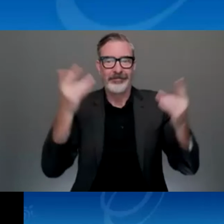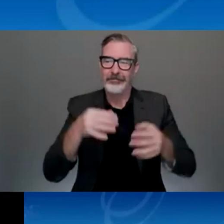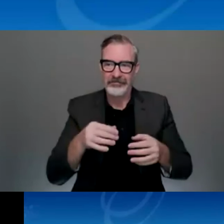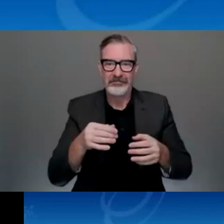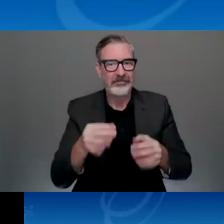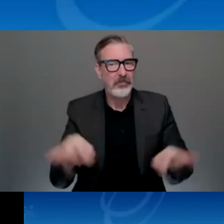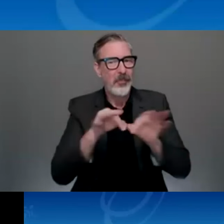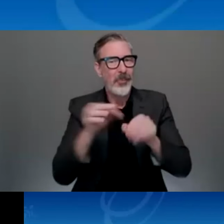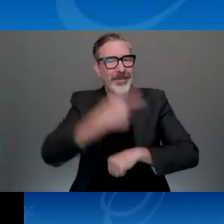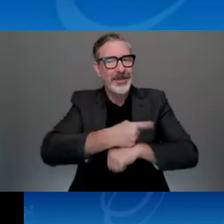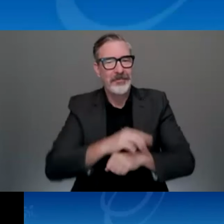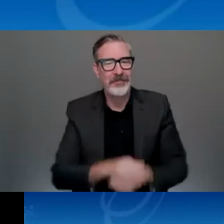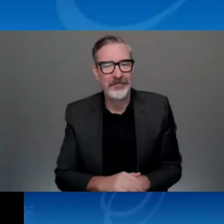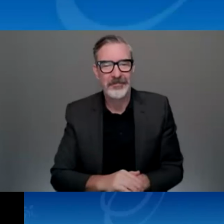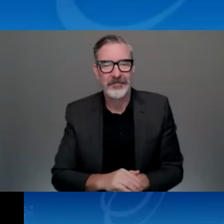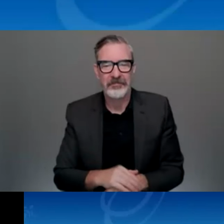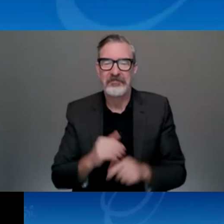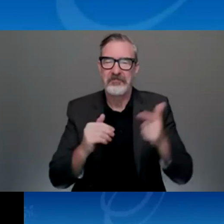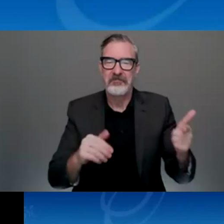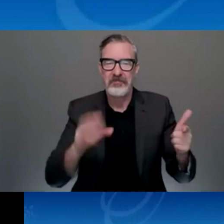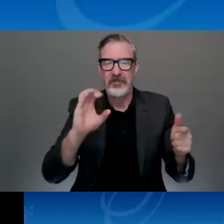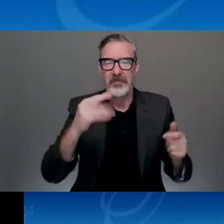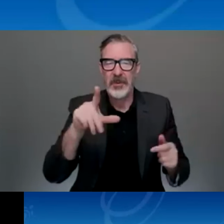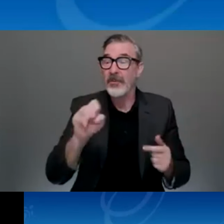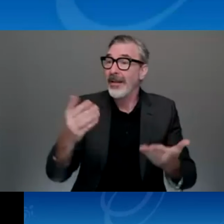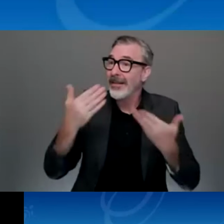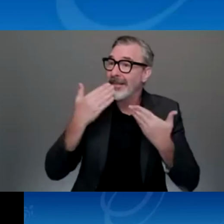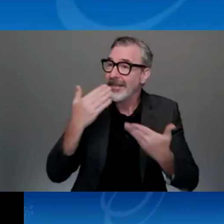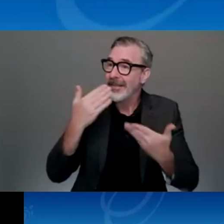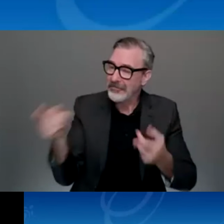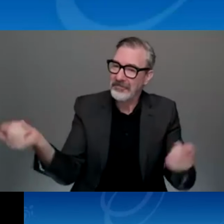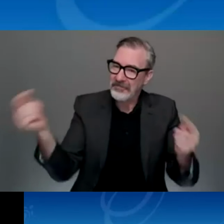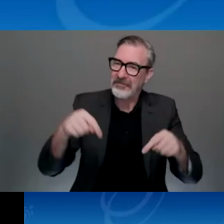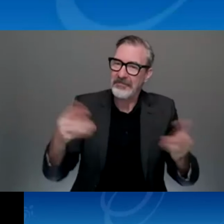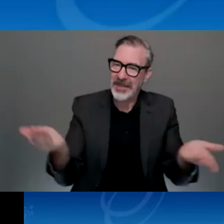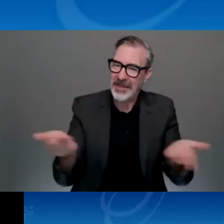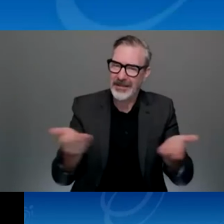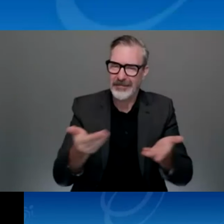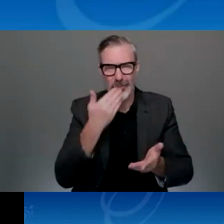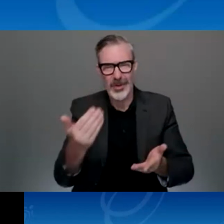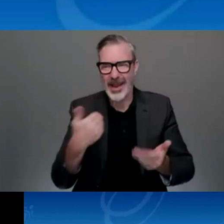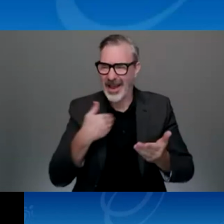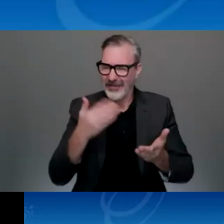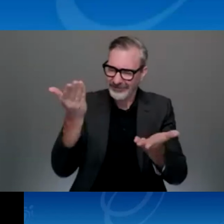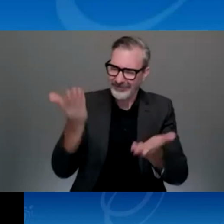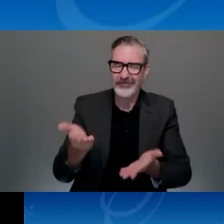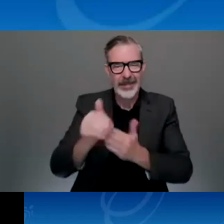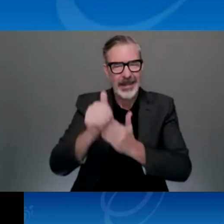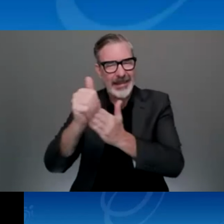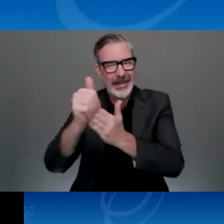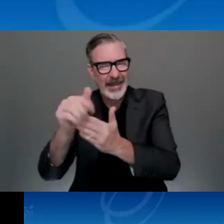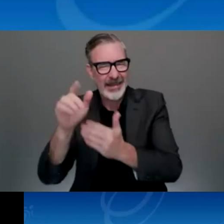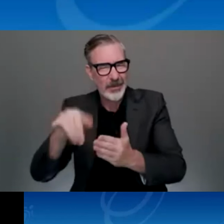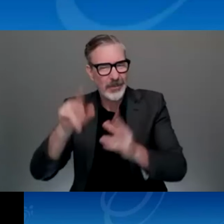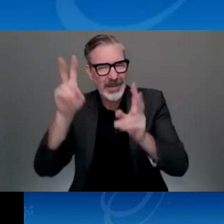Thank you for being here. It's, wonderful to have, that leadership. We appreciate you. Mahadeo